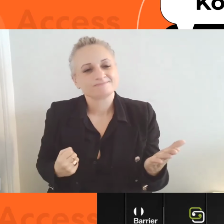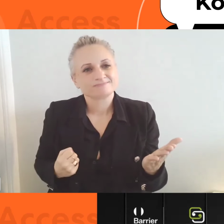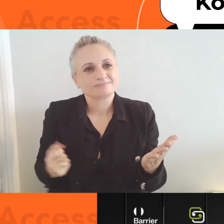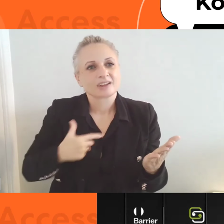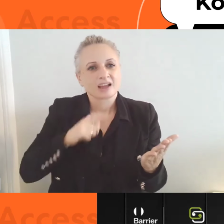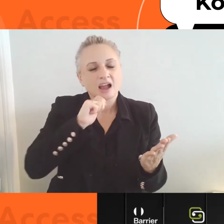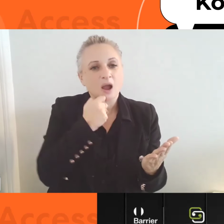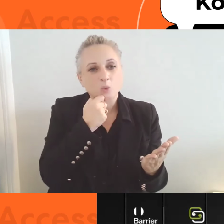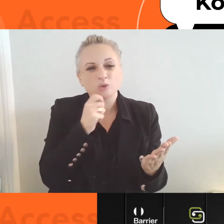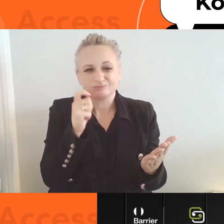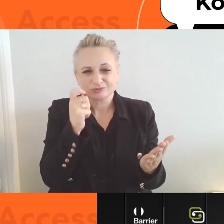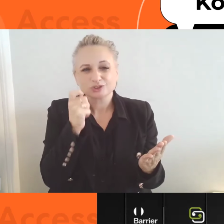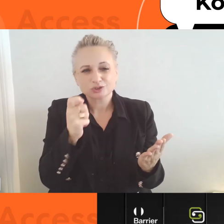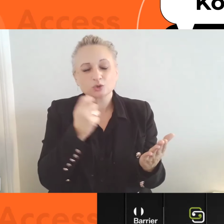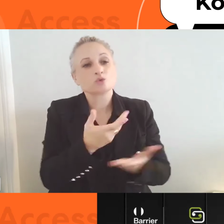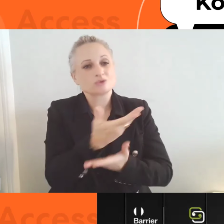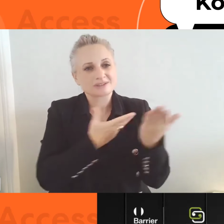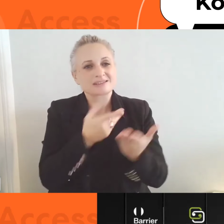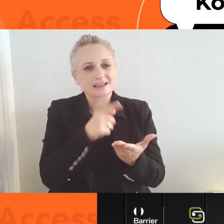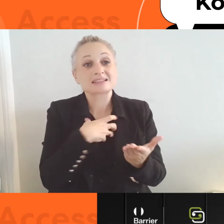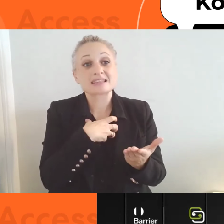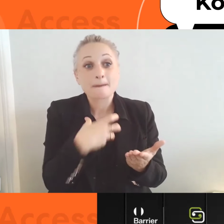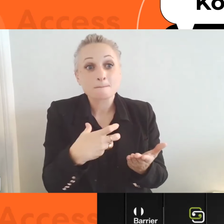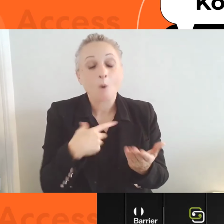currently there is no accessibility requirements. So while there is